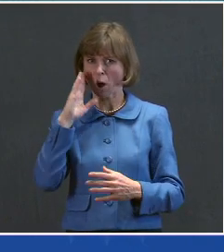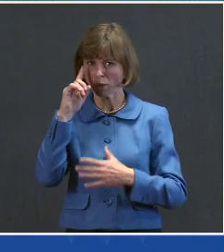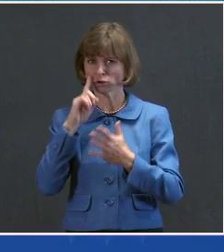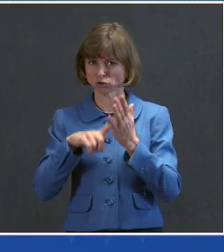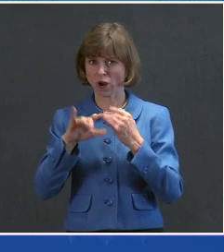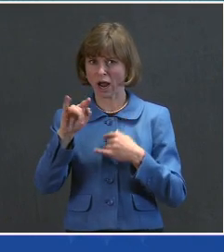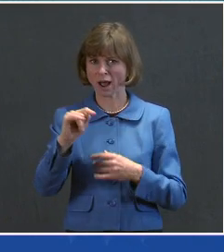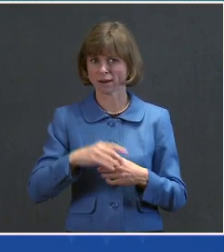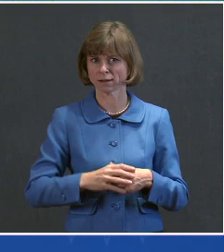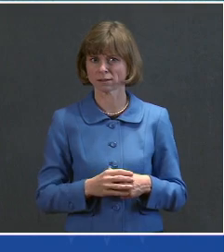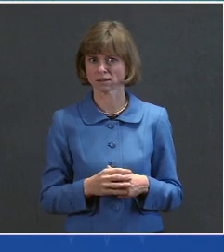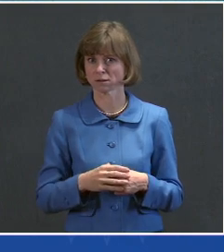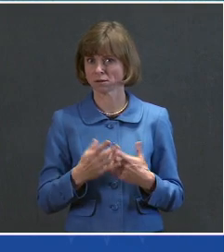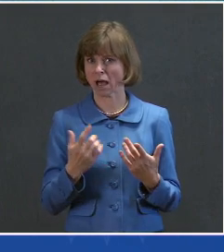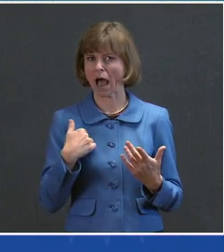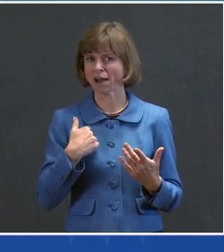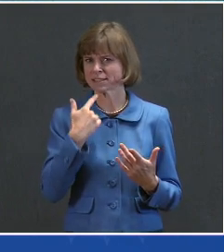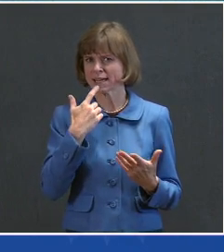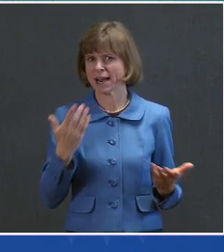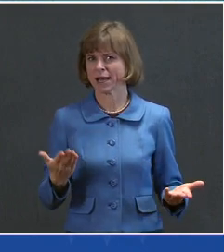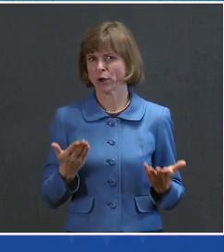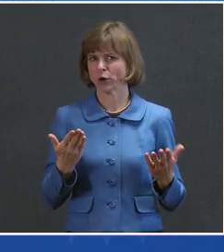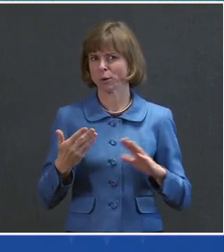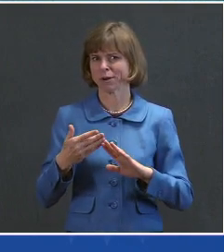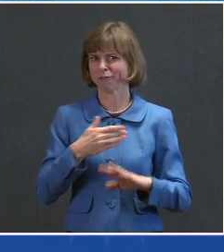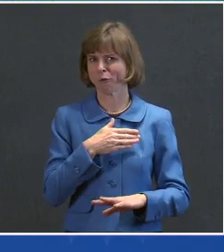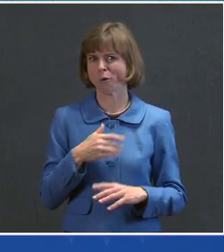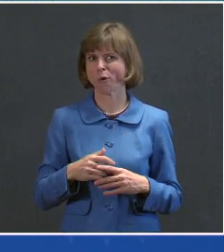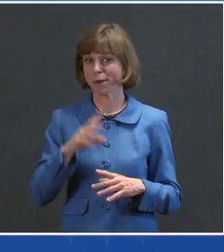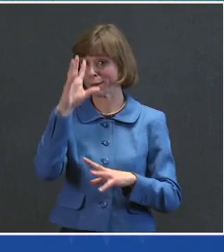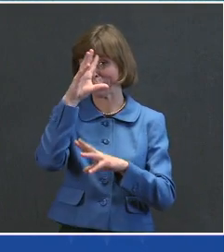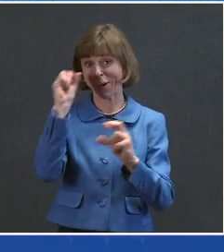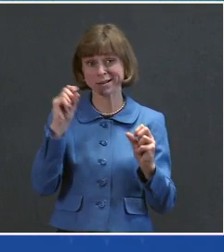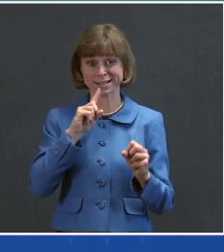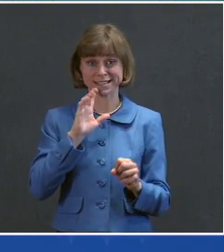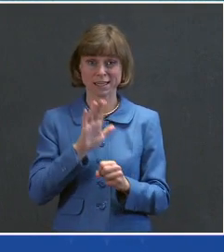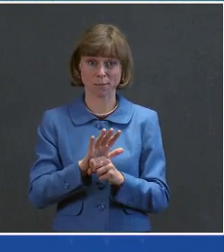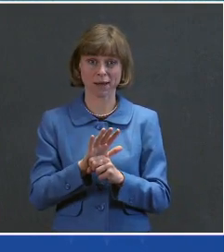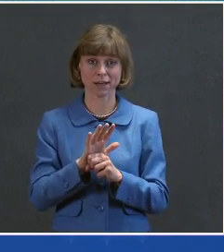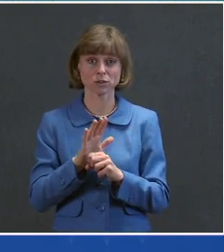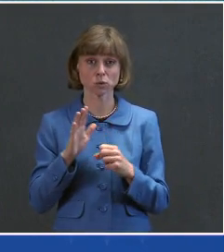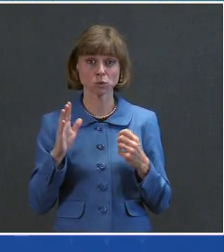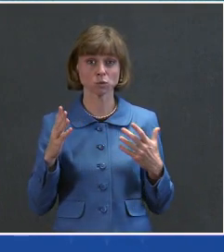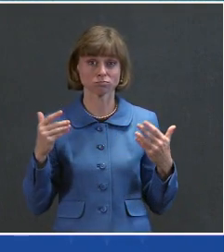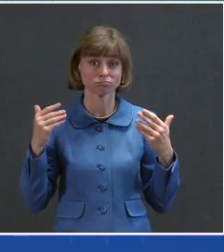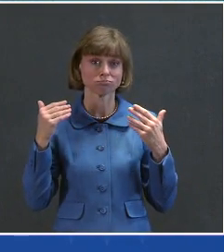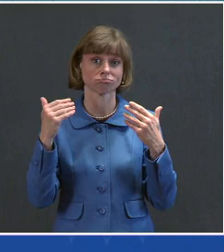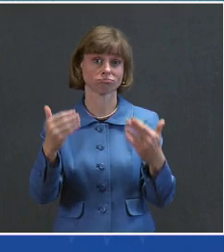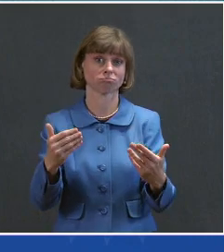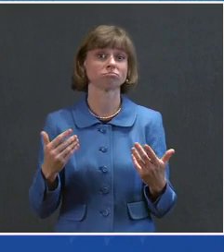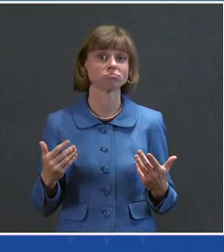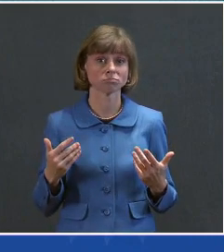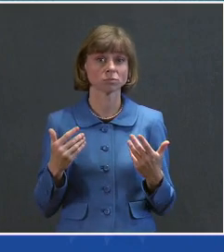As I've noted in here before, the President is committed to moving forward on the rest of his Build Back Better agenda,